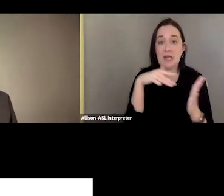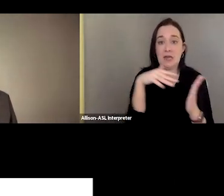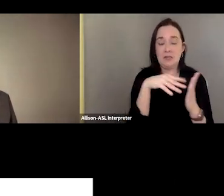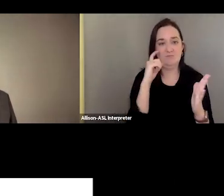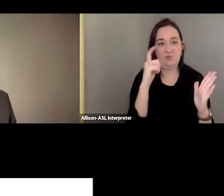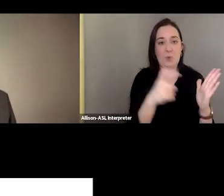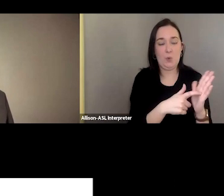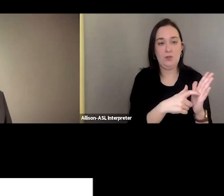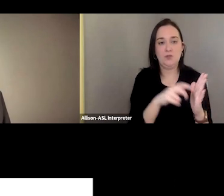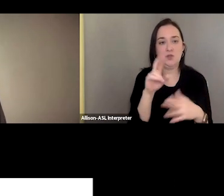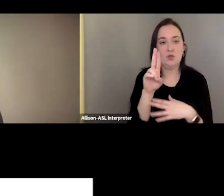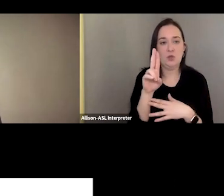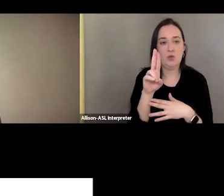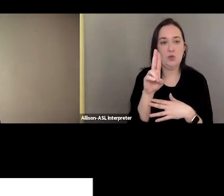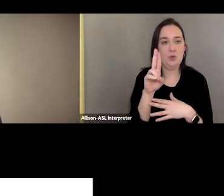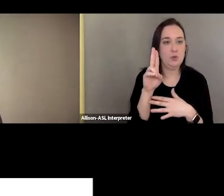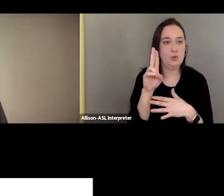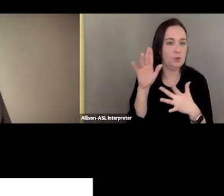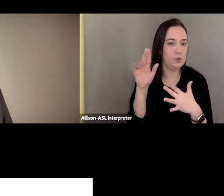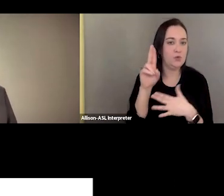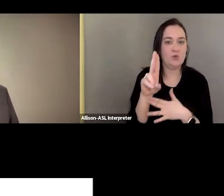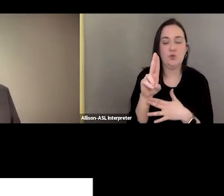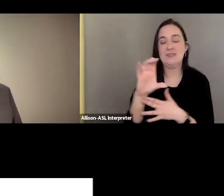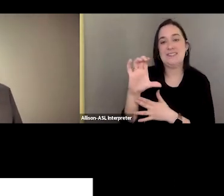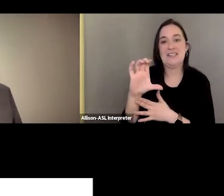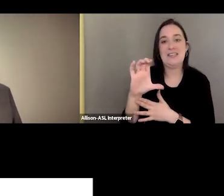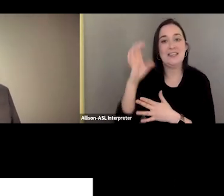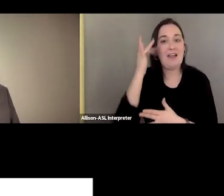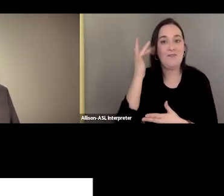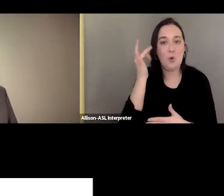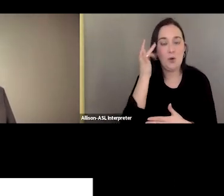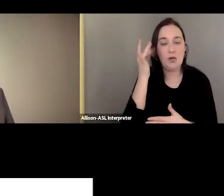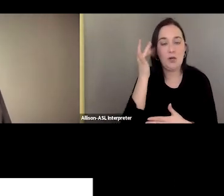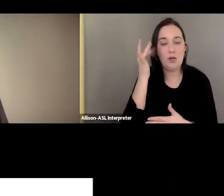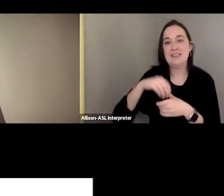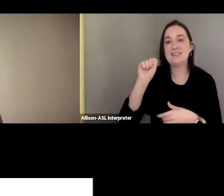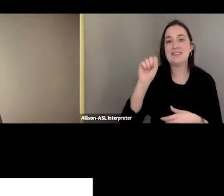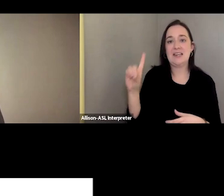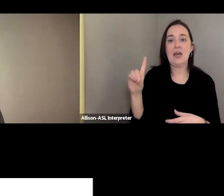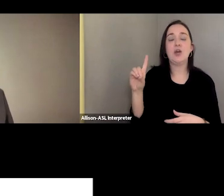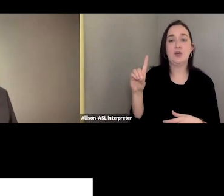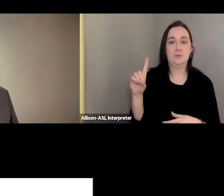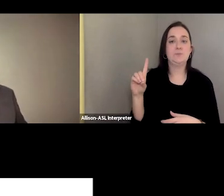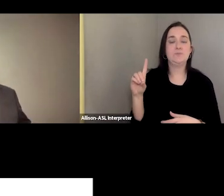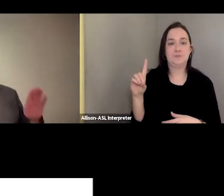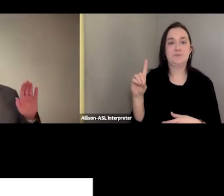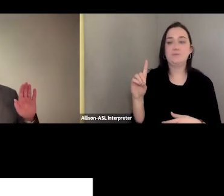UK, UK, UC California, and San Diego, I believe, and their particular work was looking